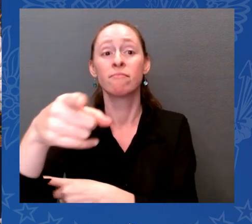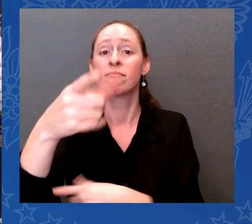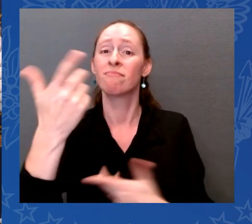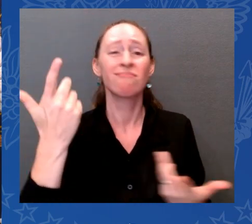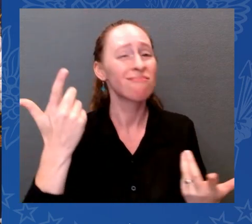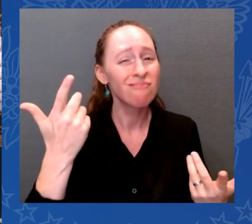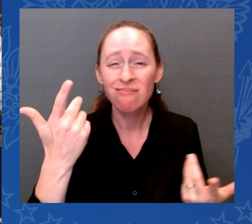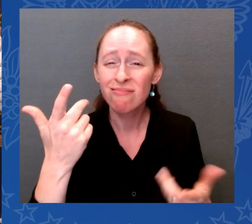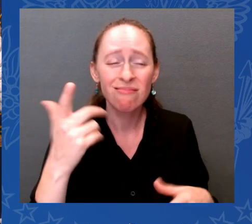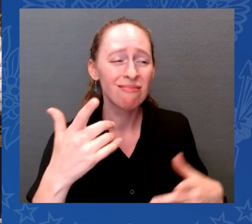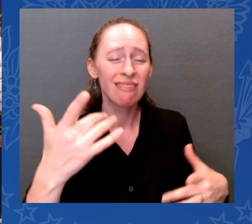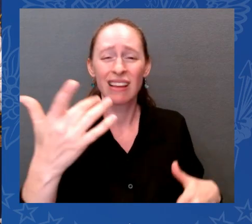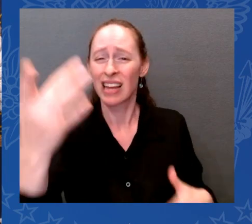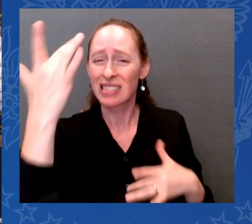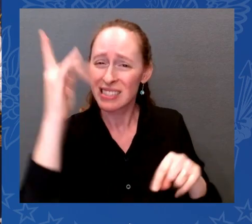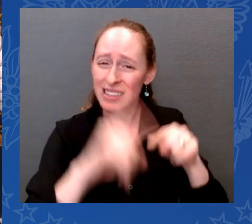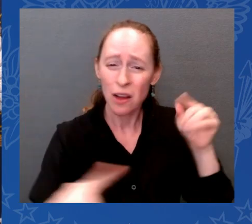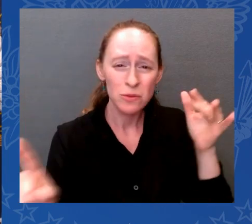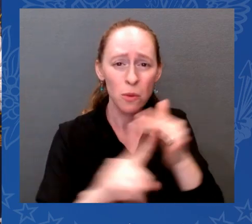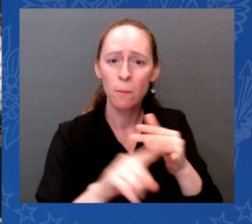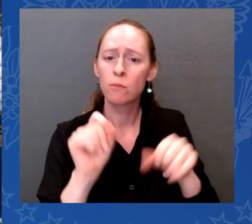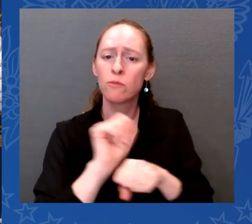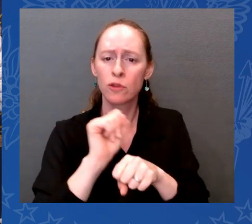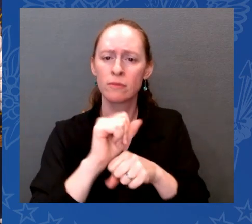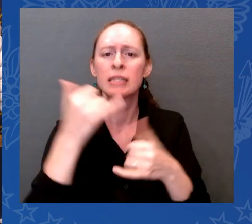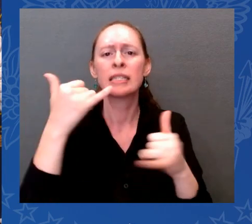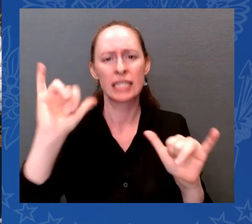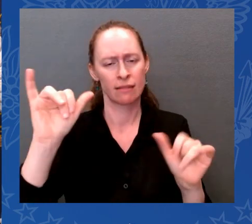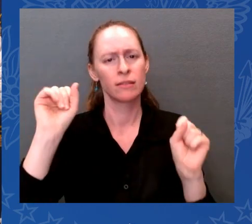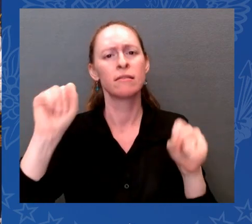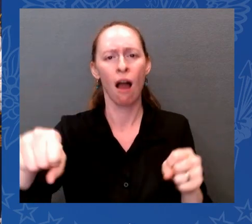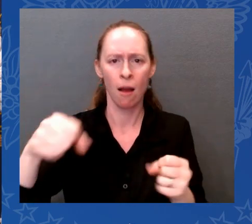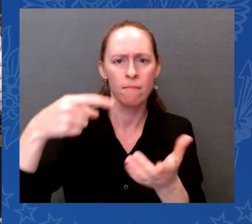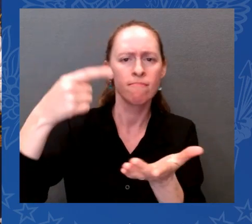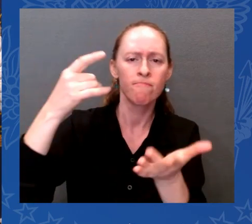are presumed to be caused -- presumed to be caused by the firefighter's job.